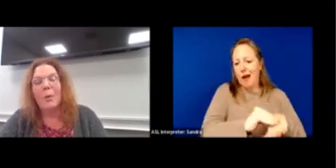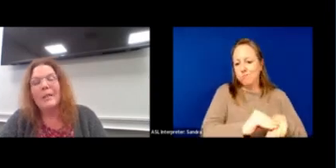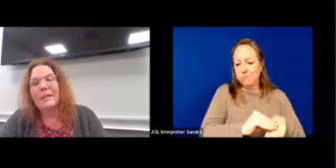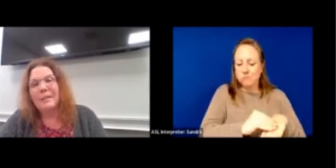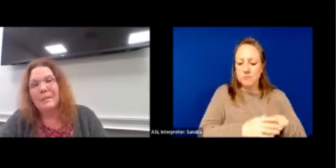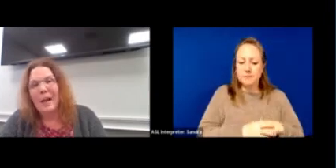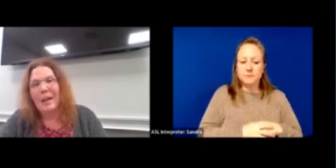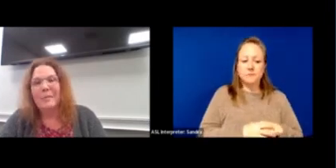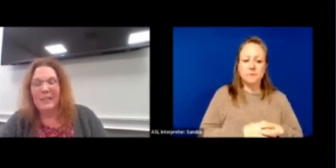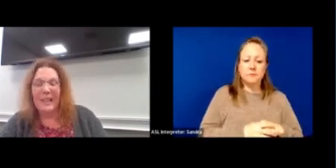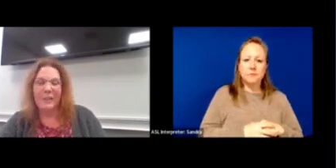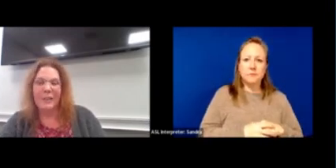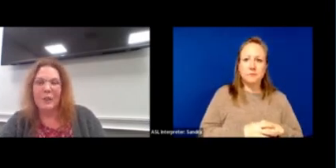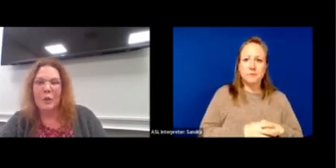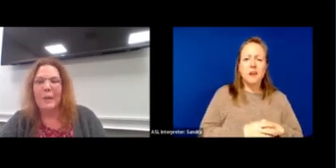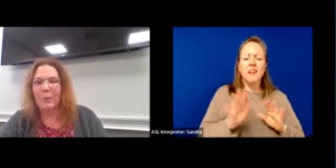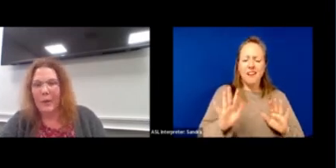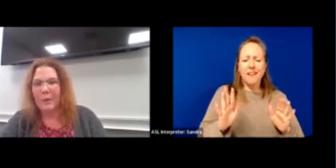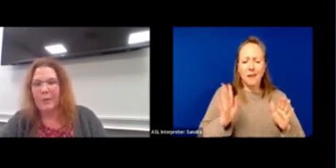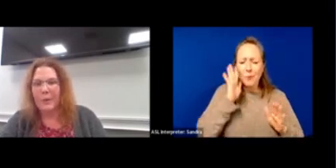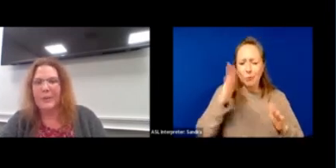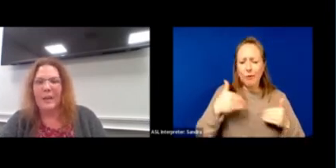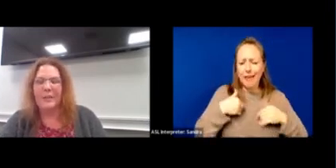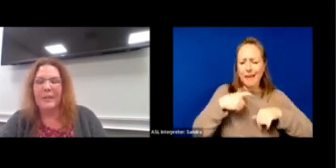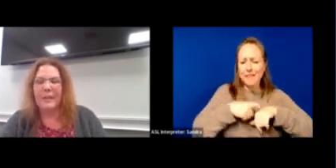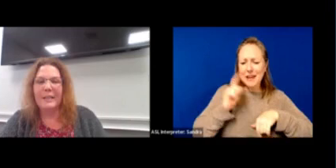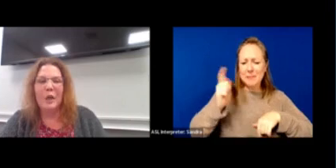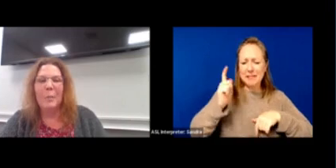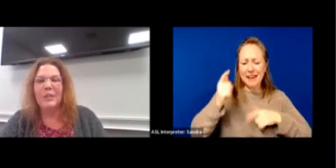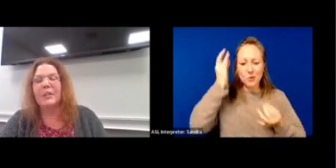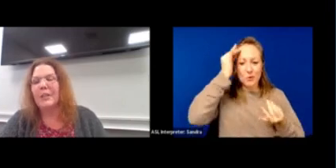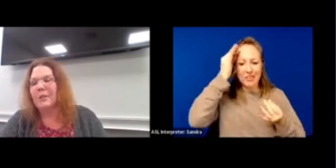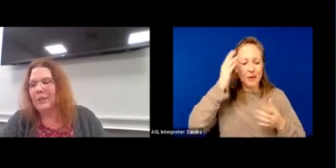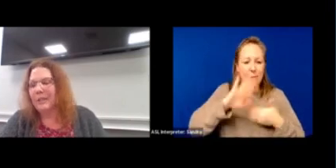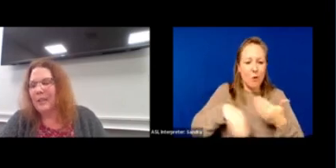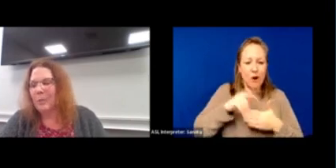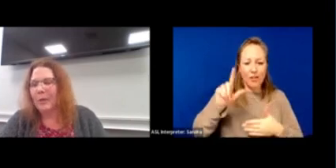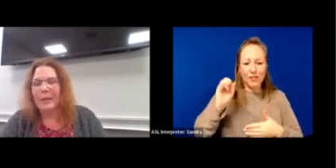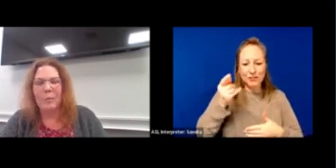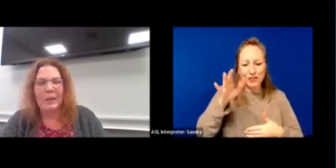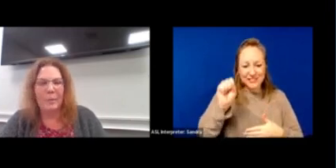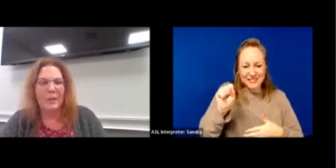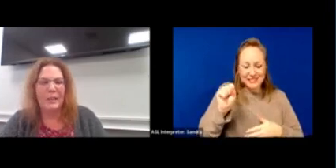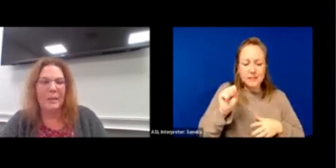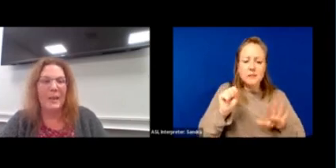always time later, to be able to go through those other things. But just make sure you're celebrating with the person and